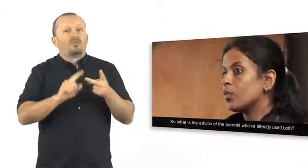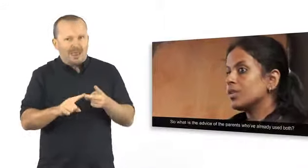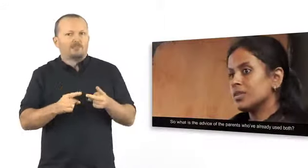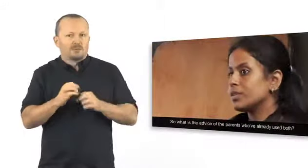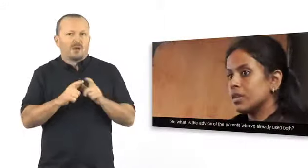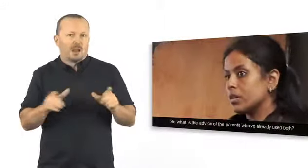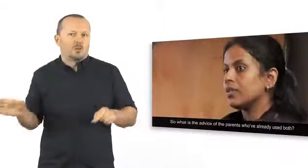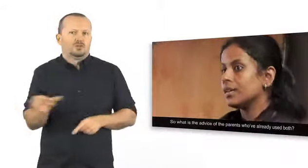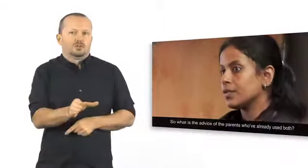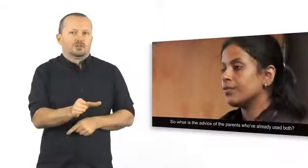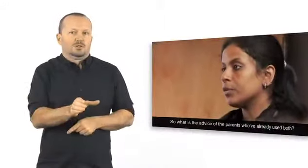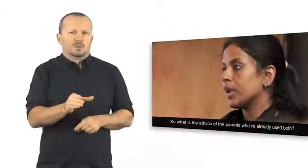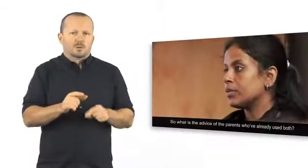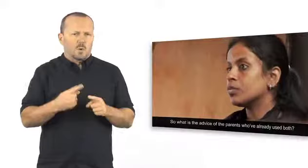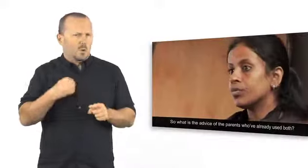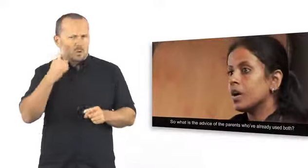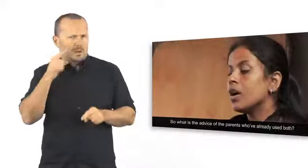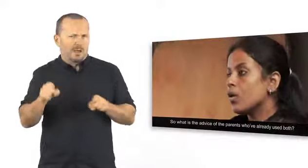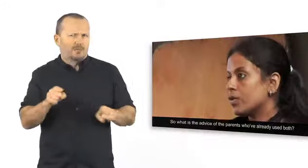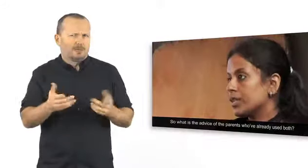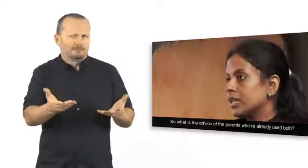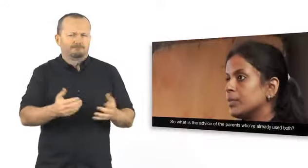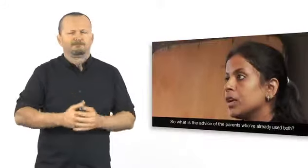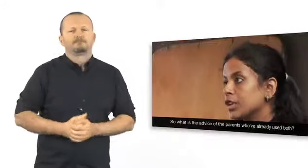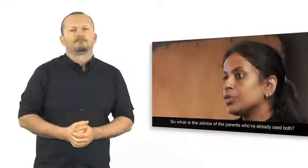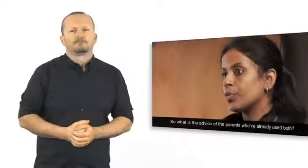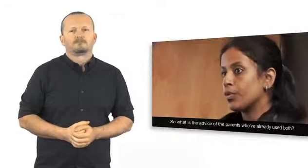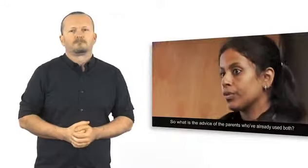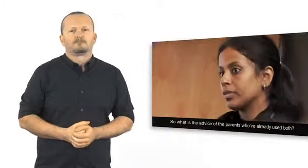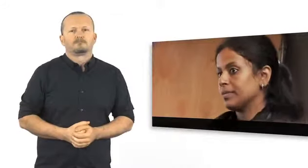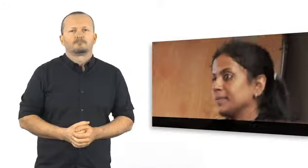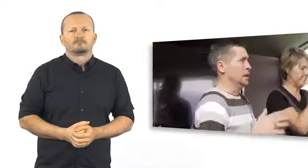So what is the advice of the parents who’ve already used both?